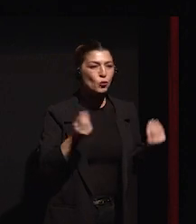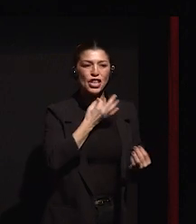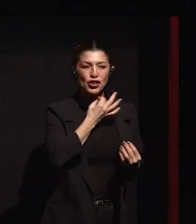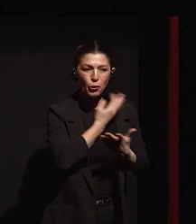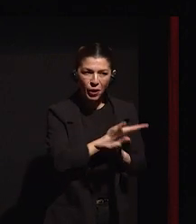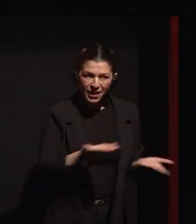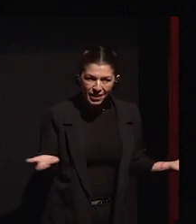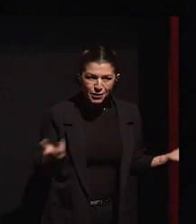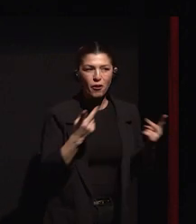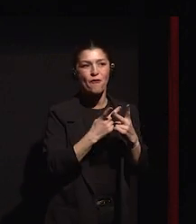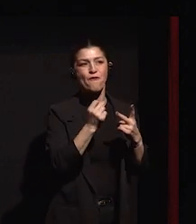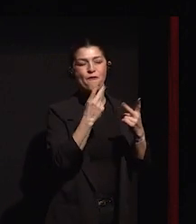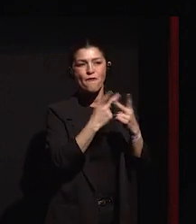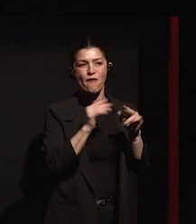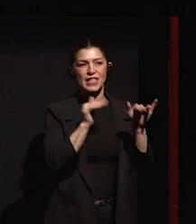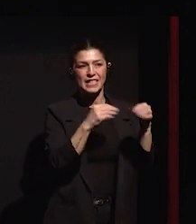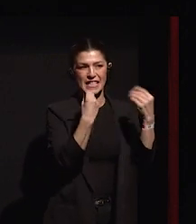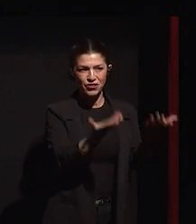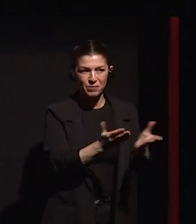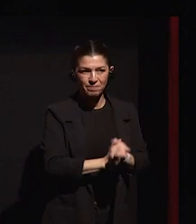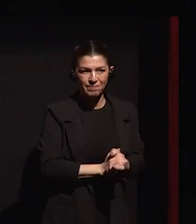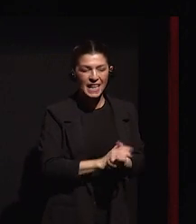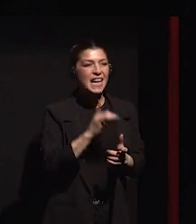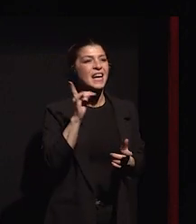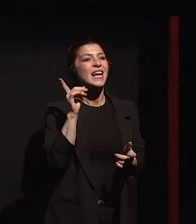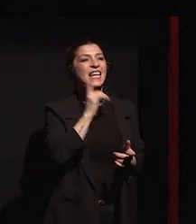The British Council have been an amazing partner in lots of parts of the world